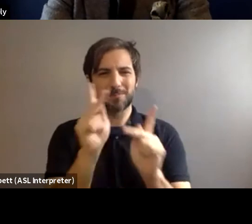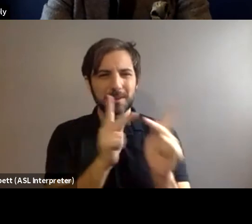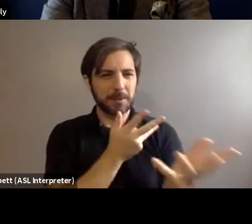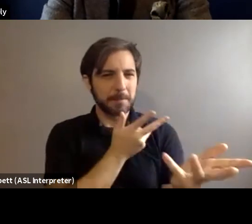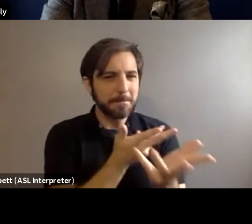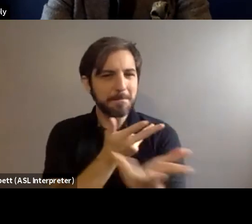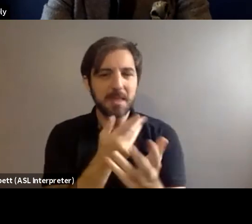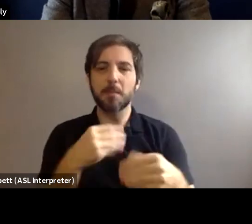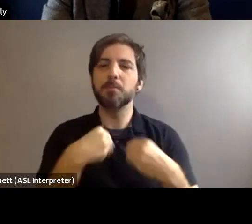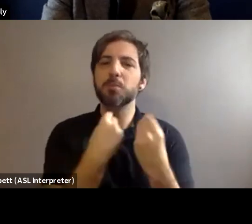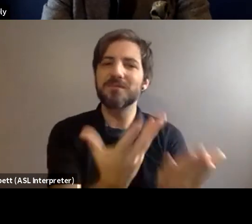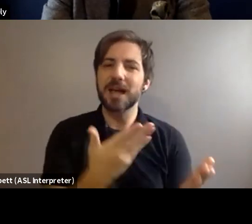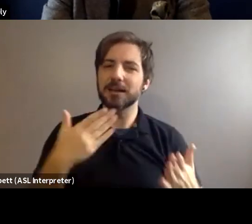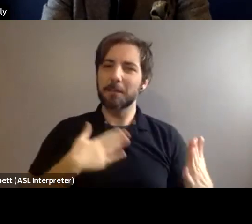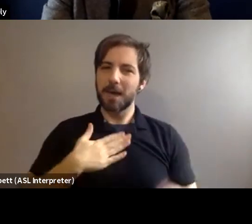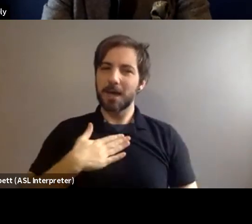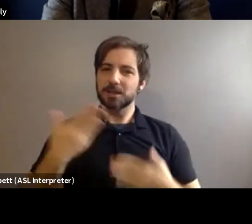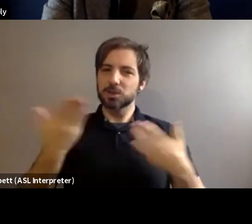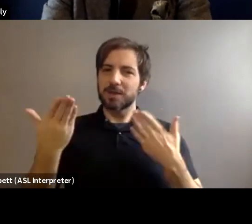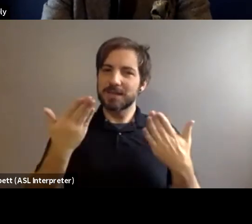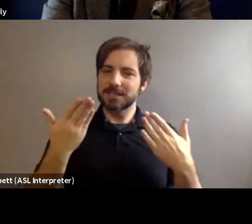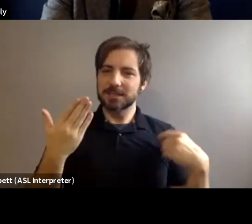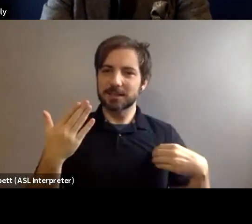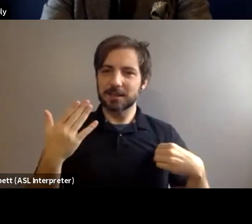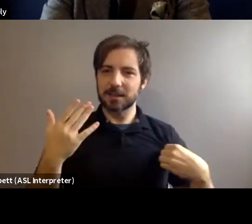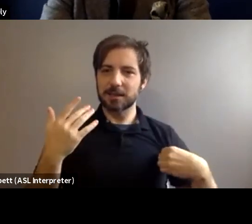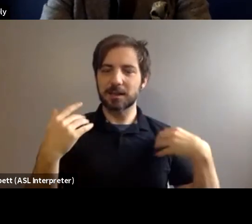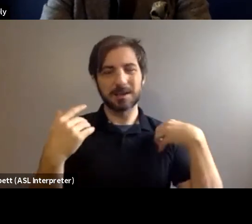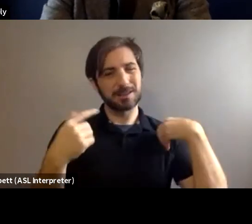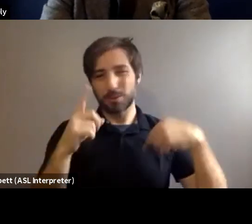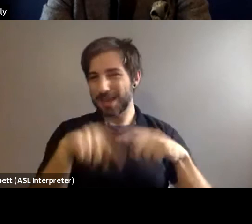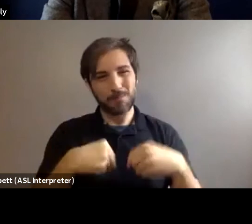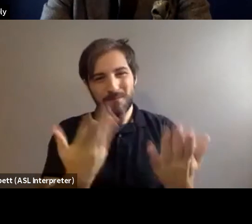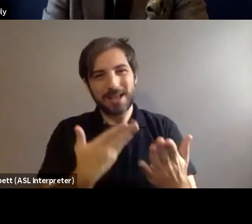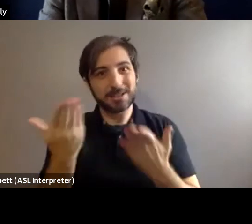um and i don't think you can really do that without including accessibility so um it's